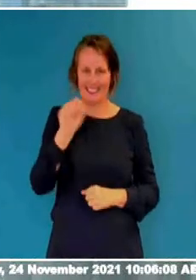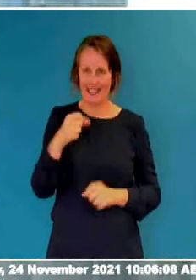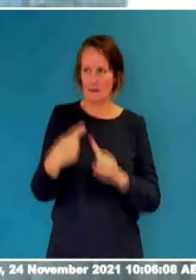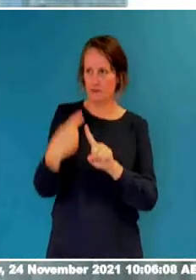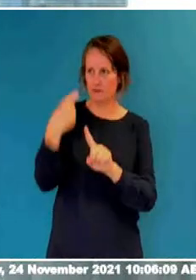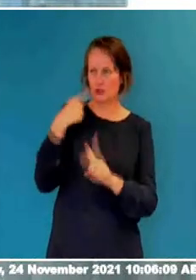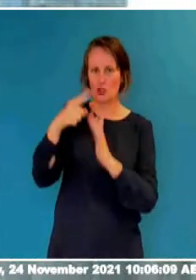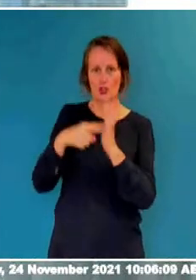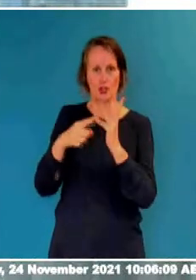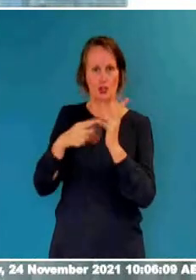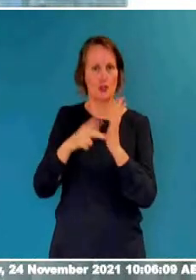It's now up at 68.